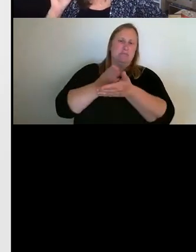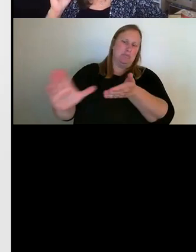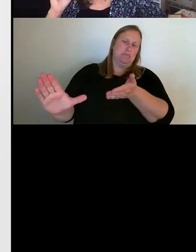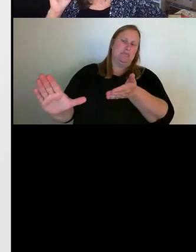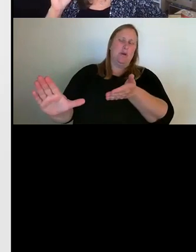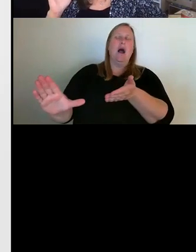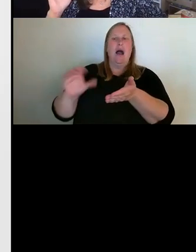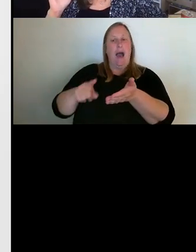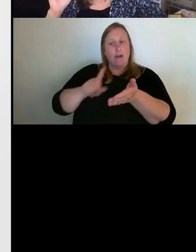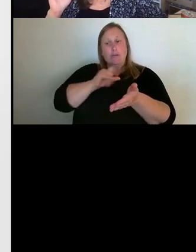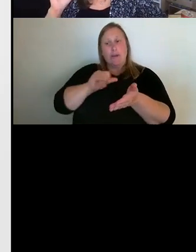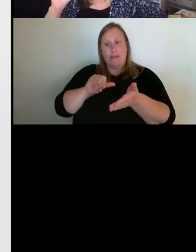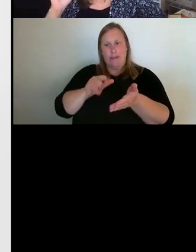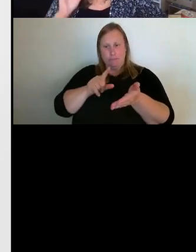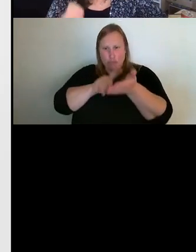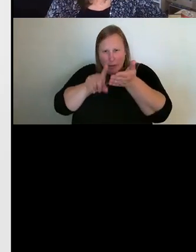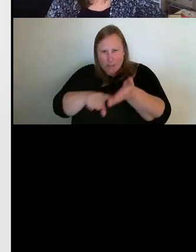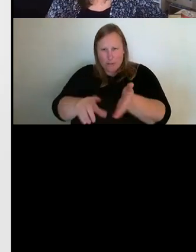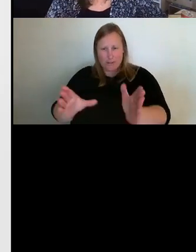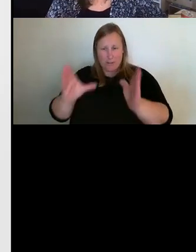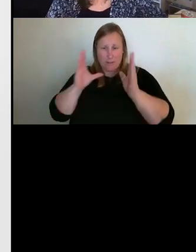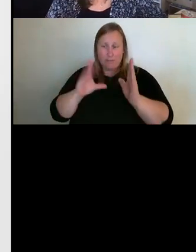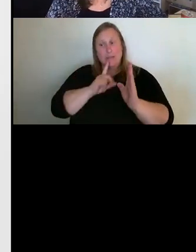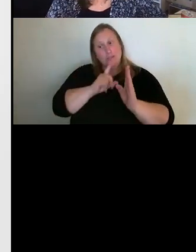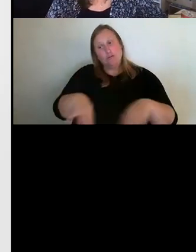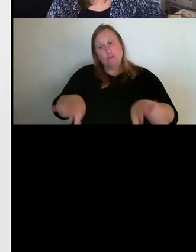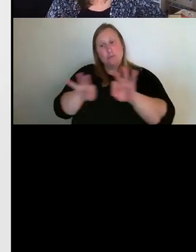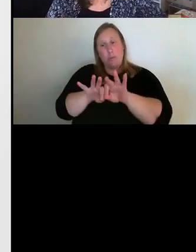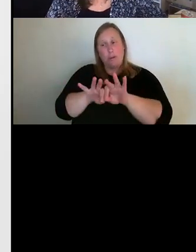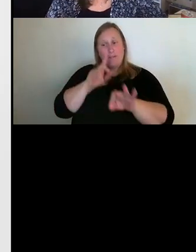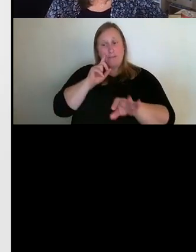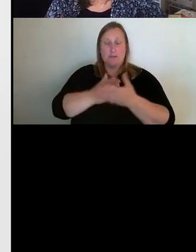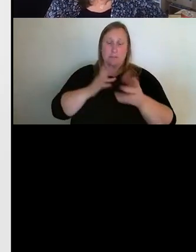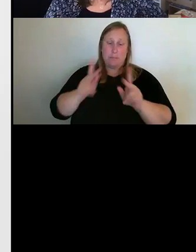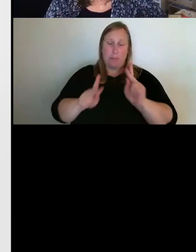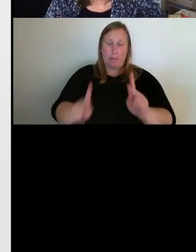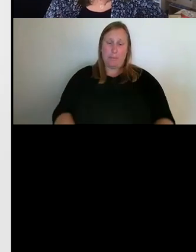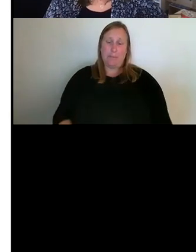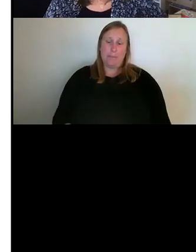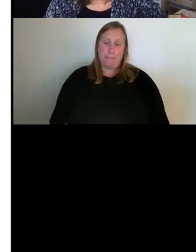sensitive because it's really important.